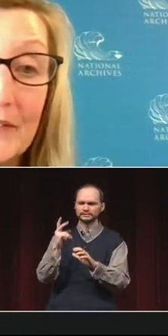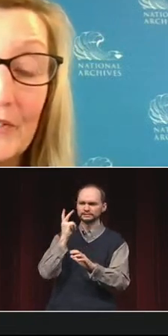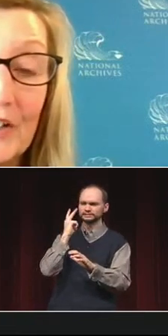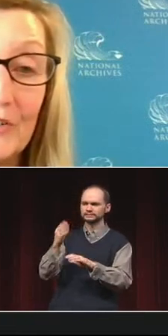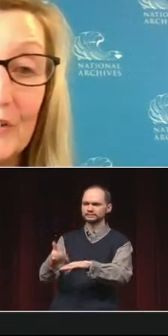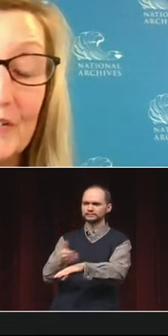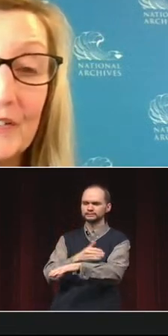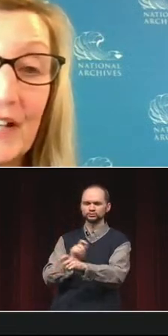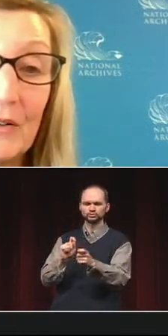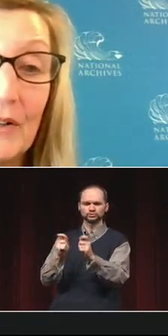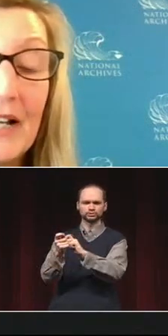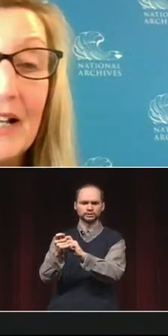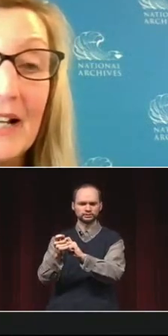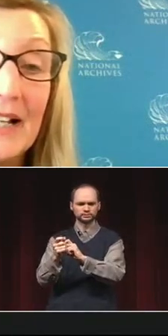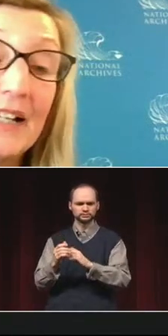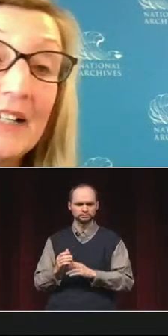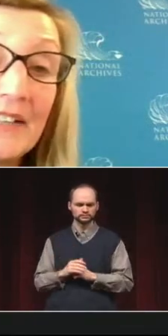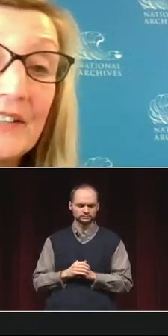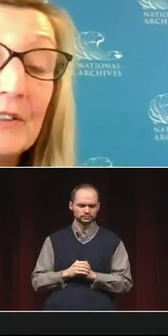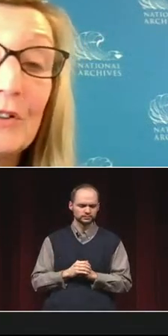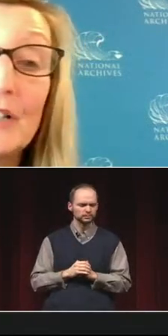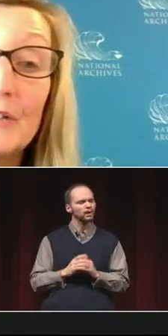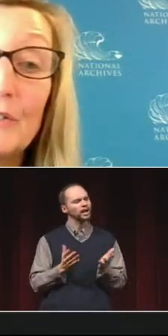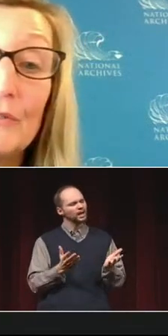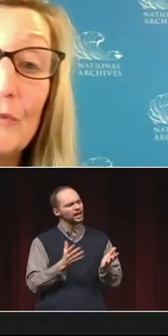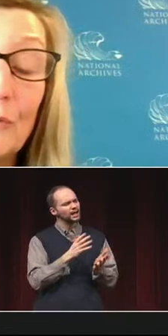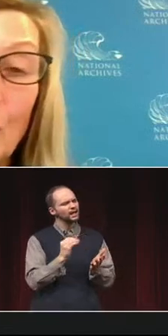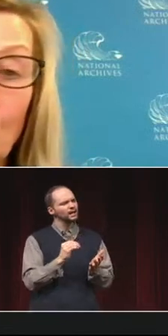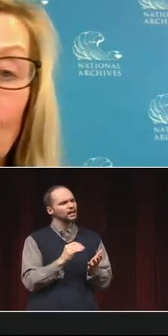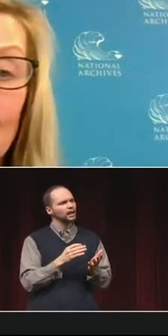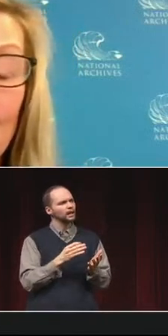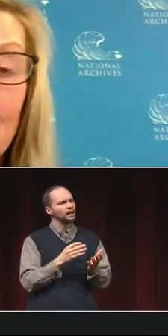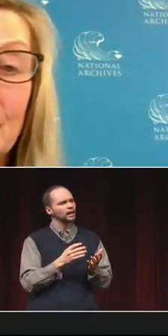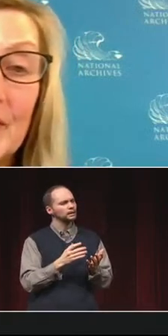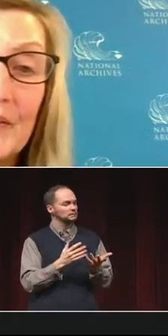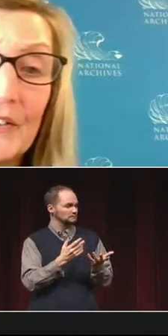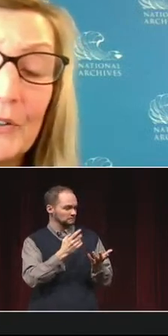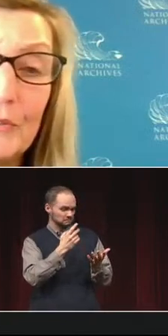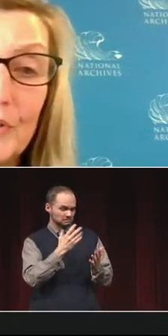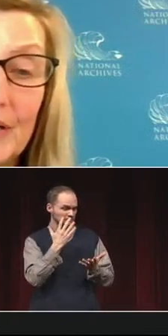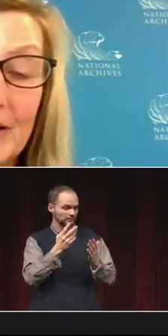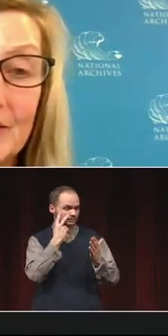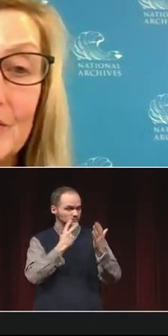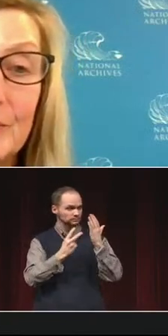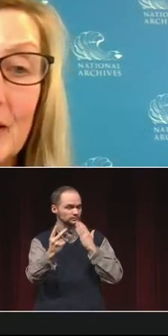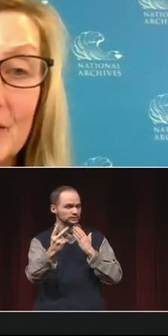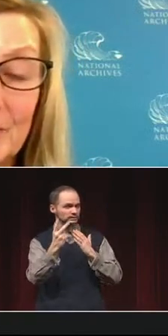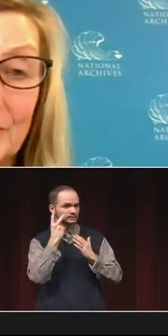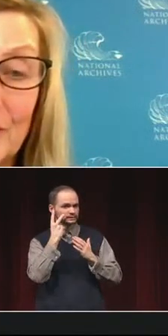changes. And how I guess even looking forward some of the things that you did to make a difference.